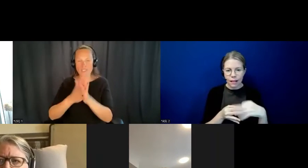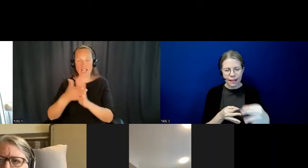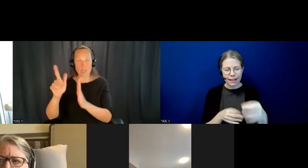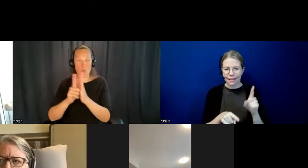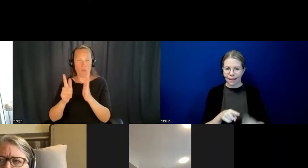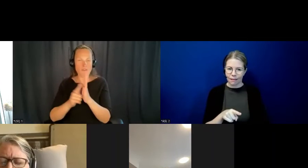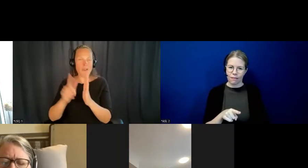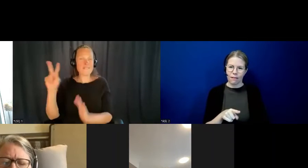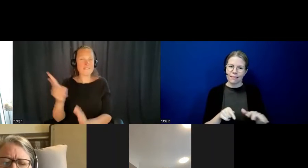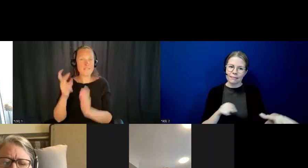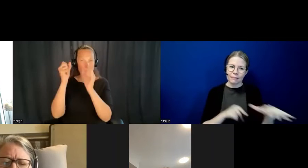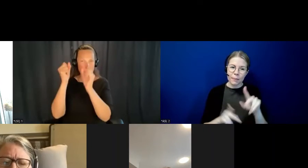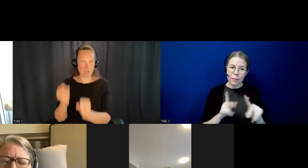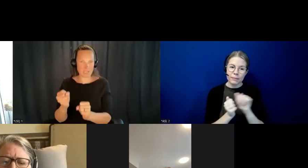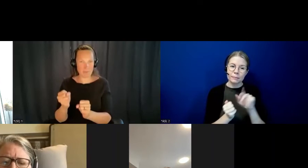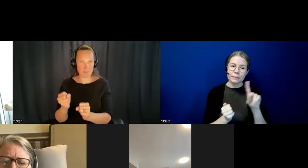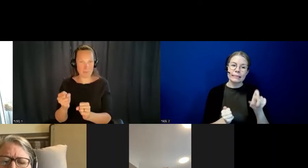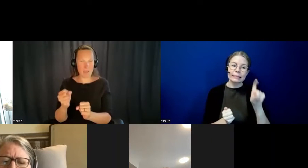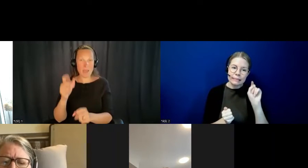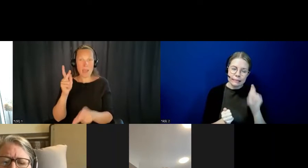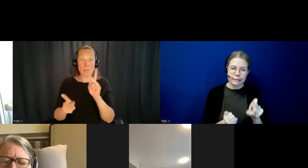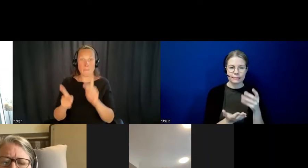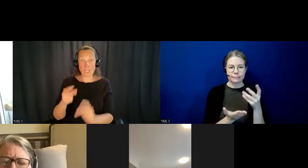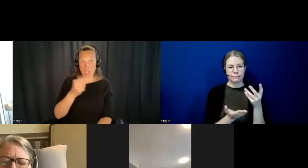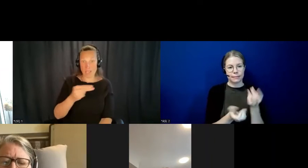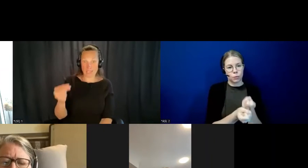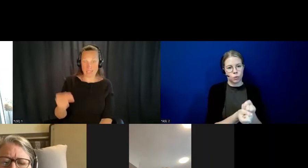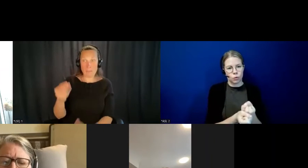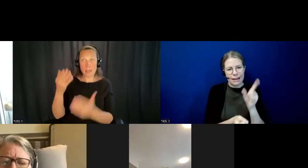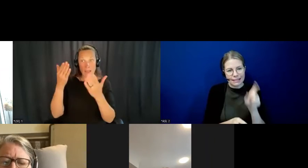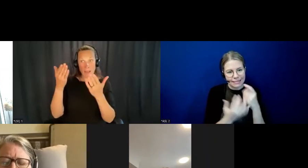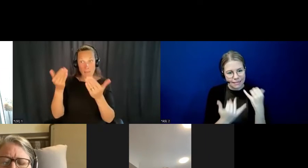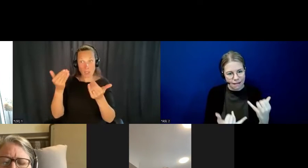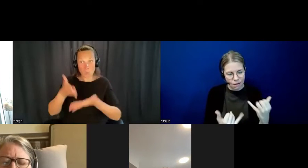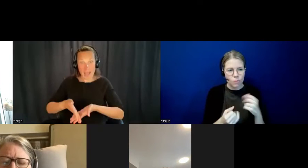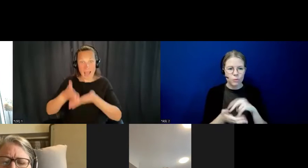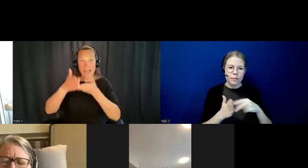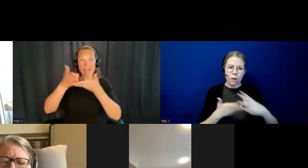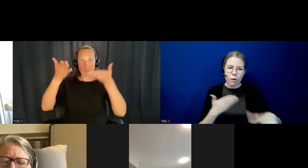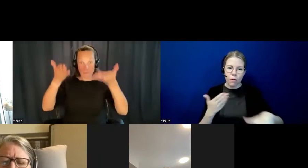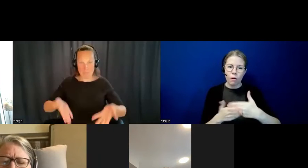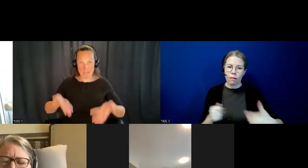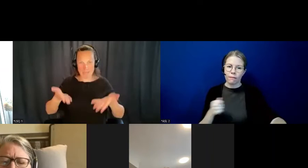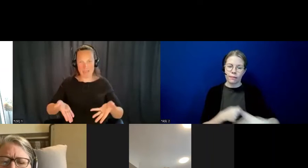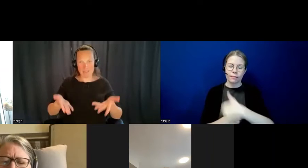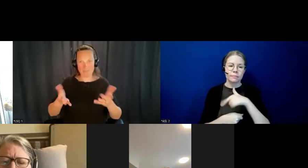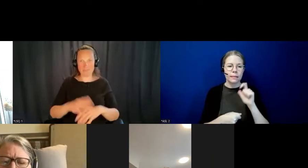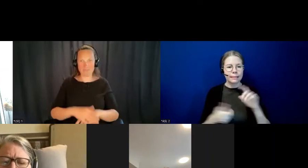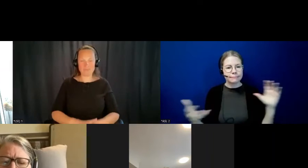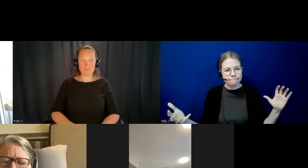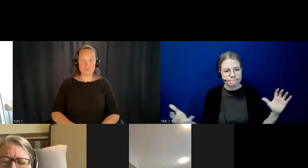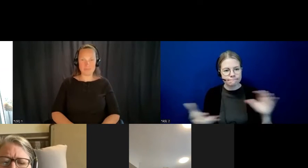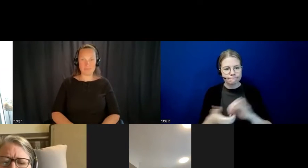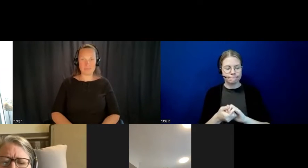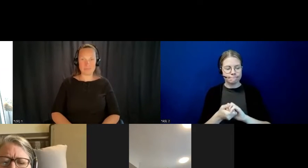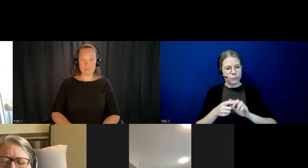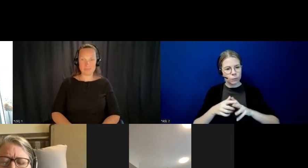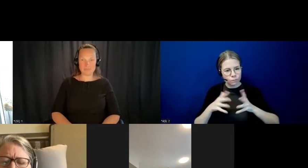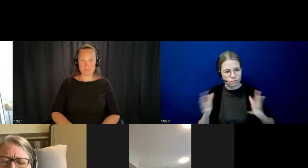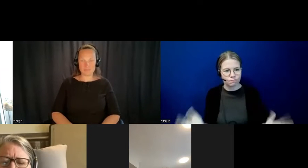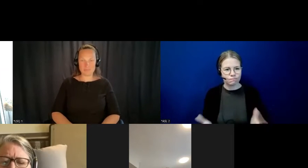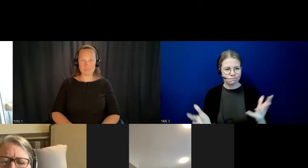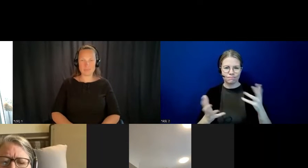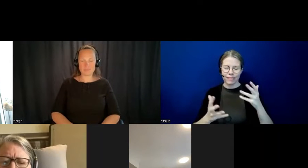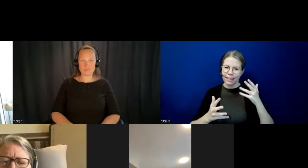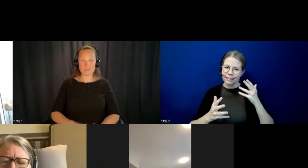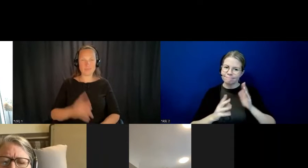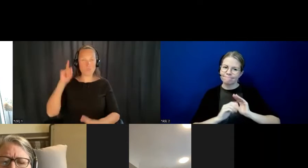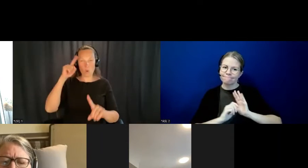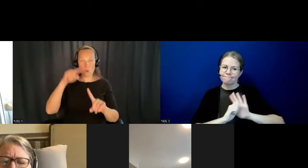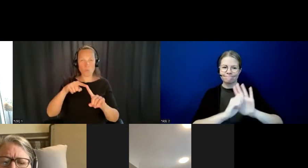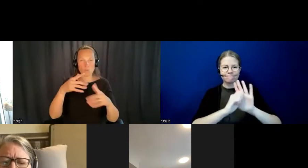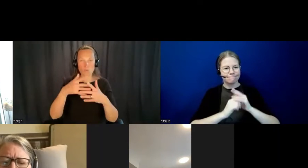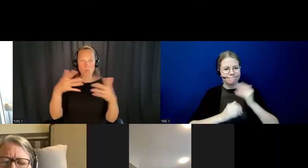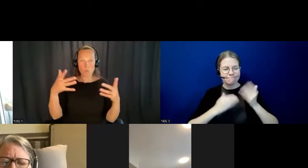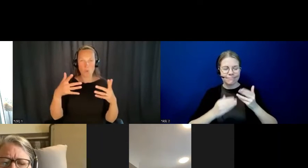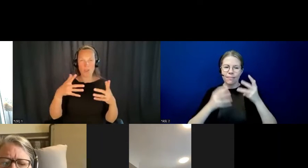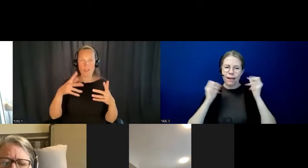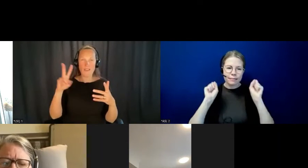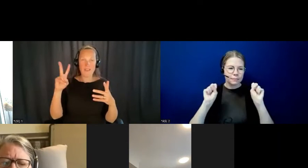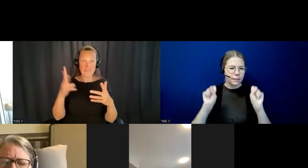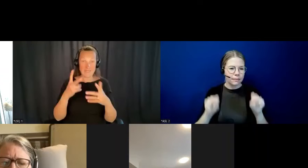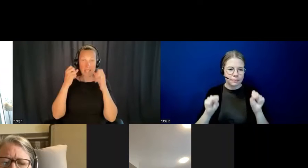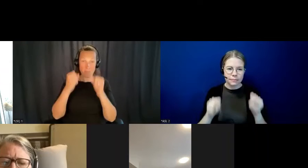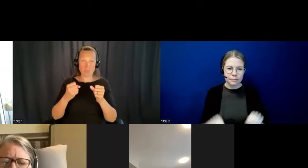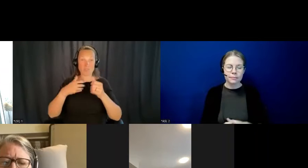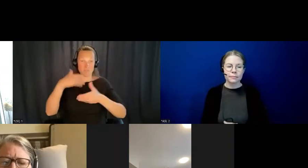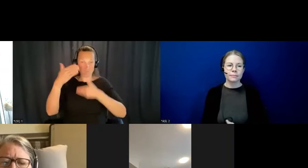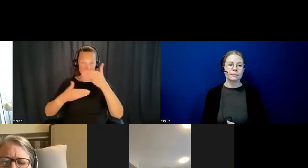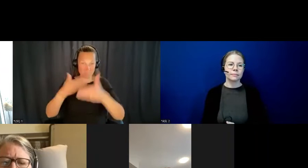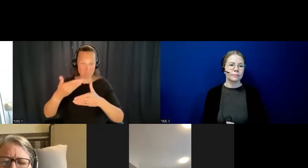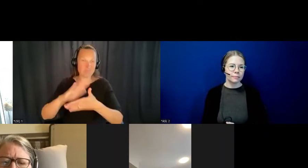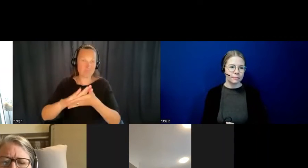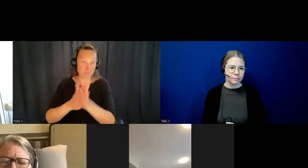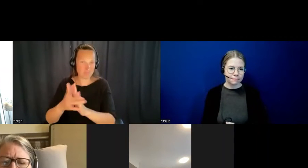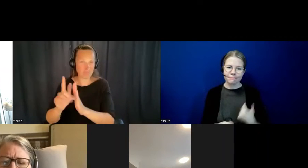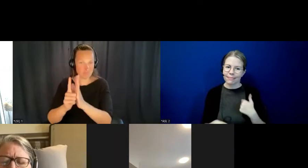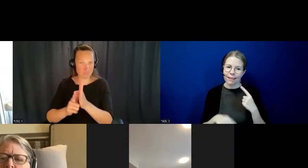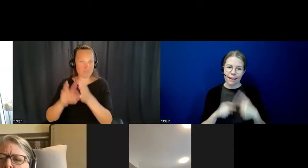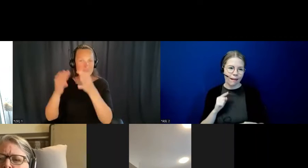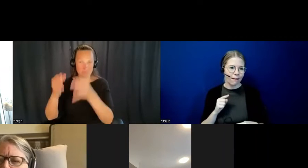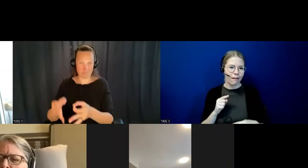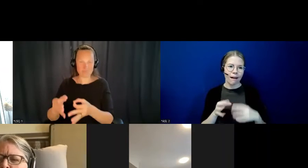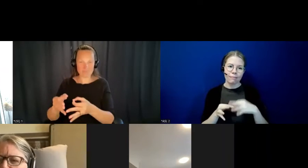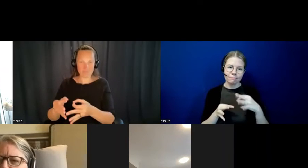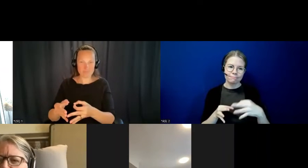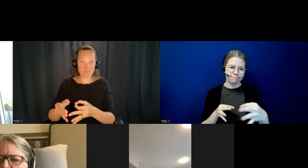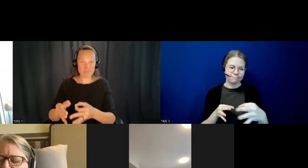OF US. IT'S A JOINT EFFORT TO MOVE THESE THINGS AS FAST AS POSSIBLE. THANKS. >> Michelle Hewitt: